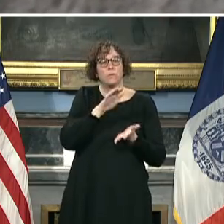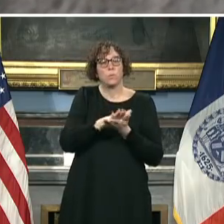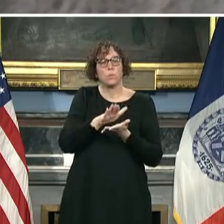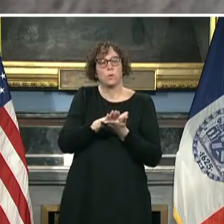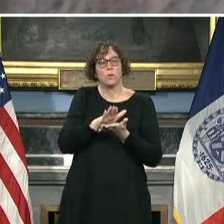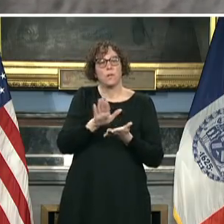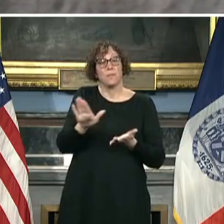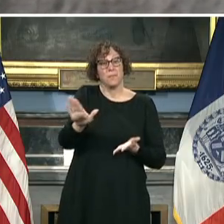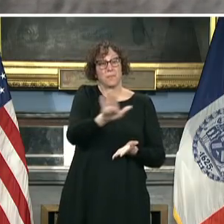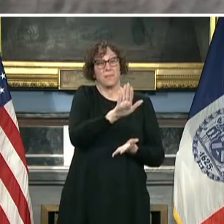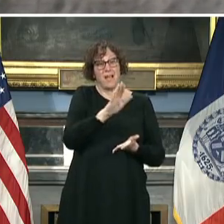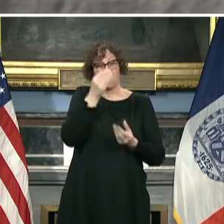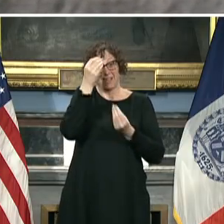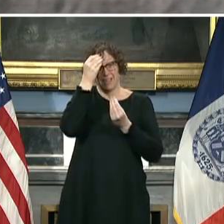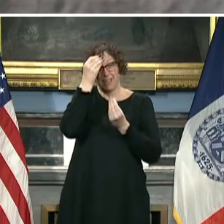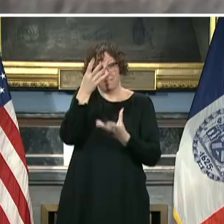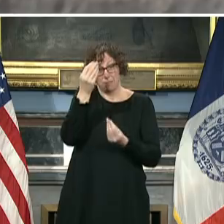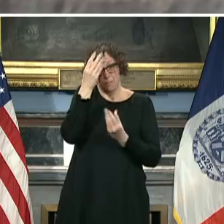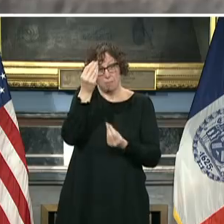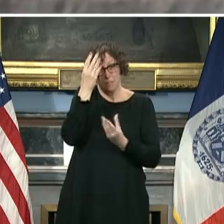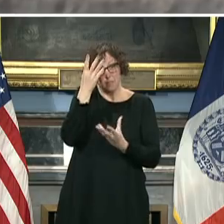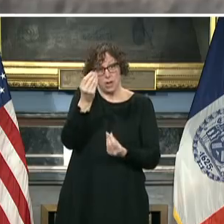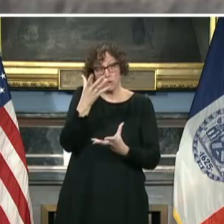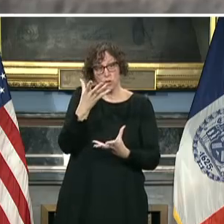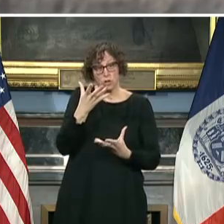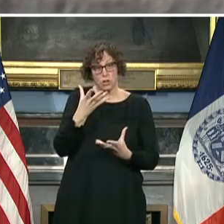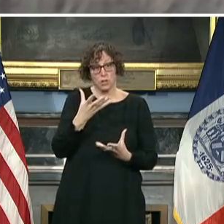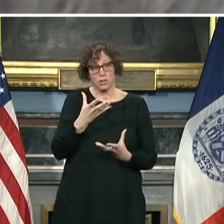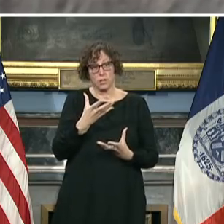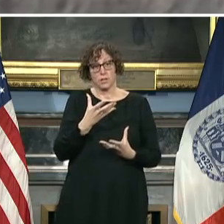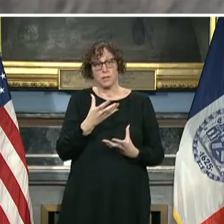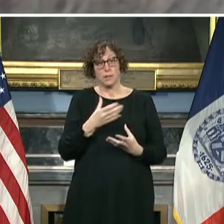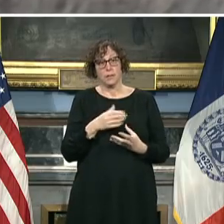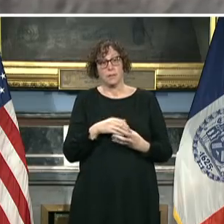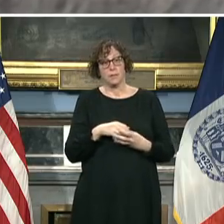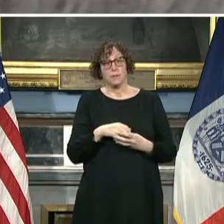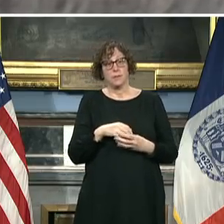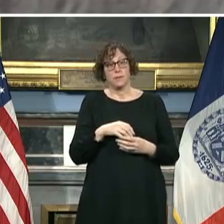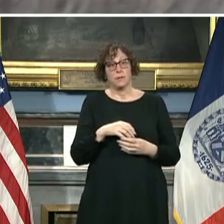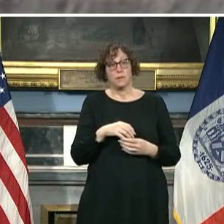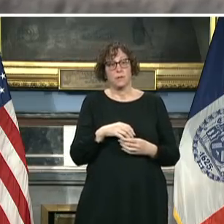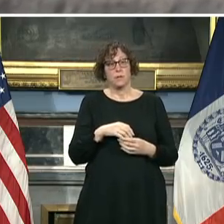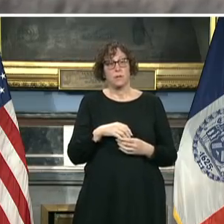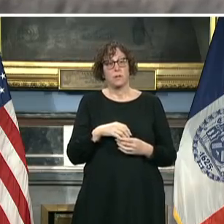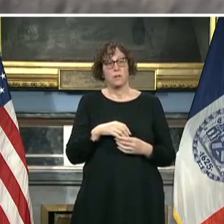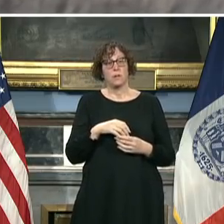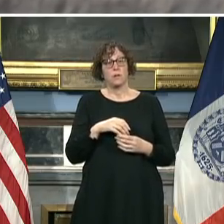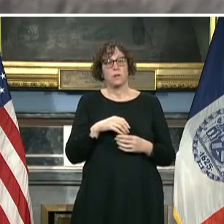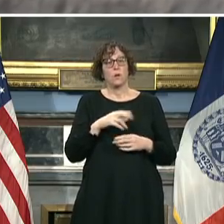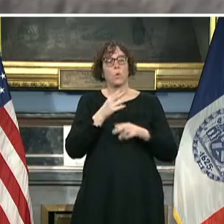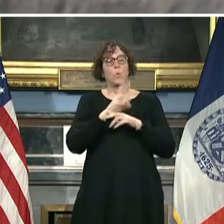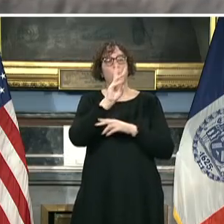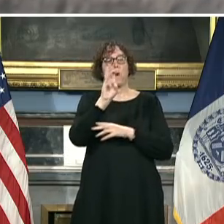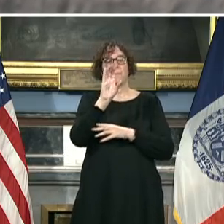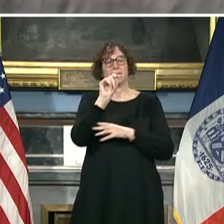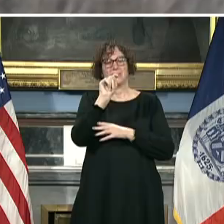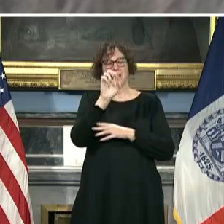INFORMATION COULD NOT BE ACCESSED WRONGLY. AND THE CHANCELLOR AND THE TEAM OF